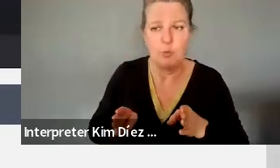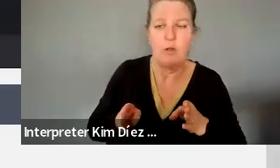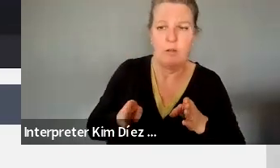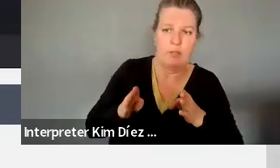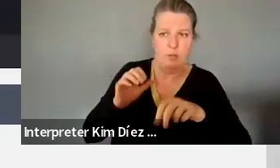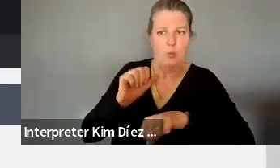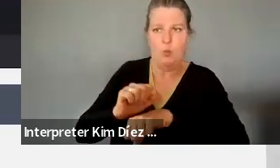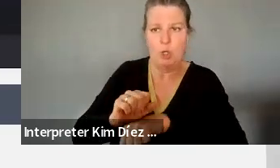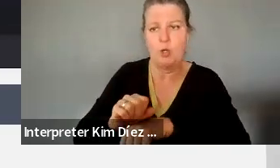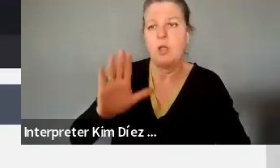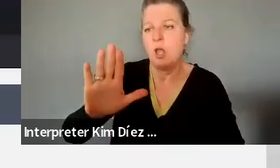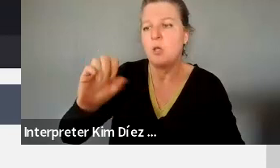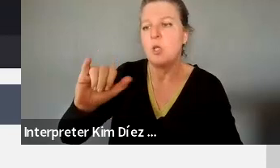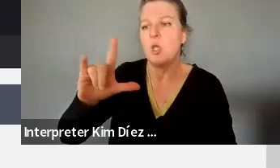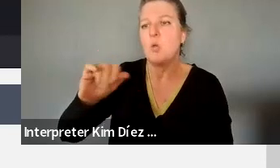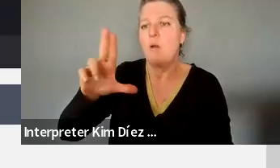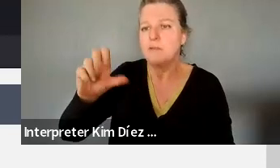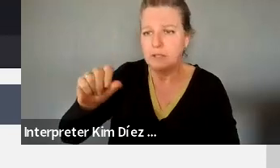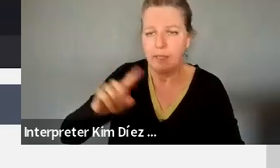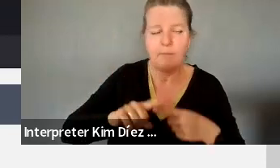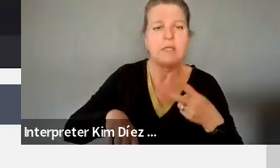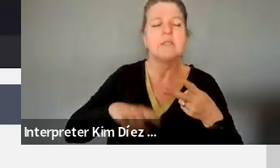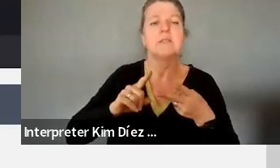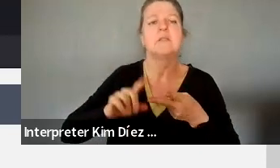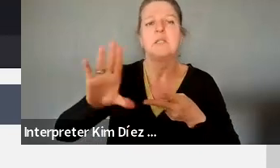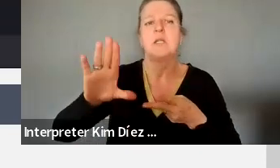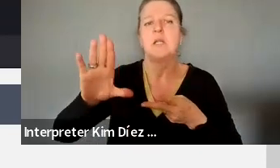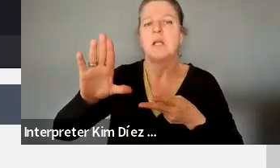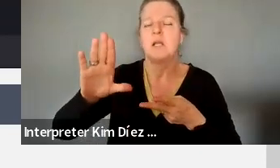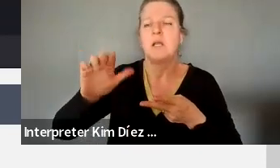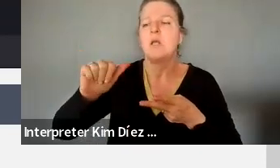This is your syllabus and your anti-racist assignment.